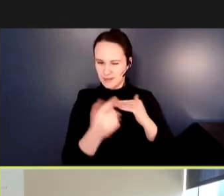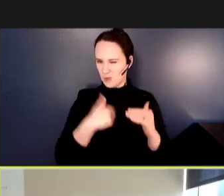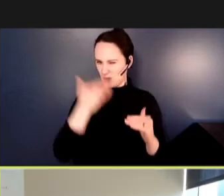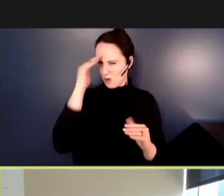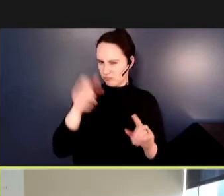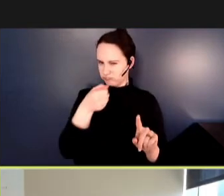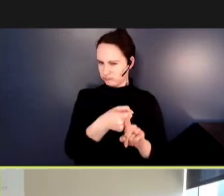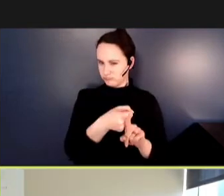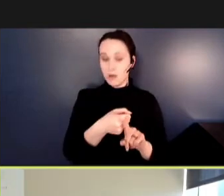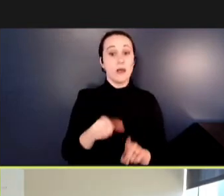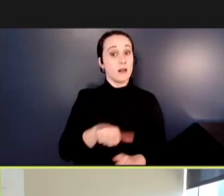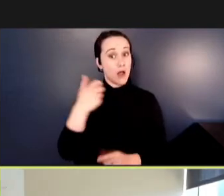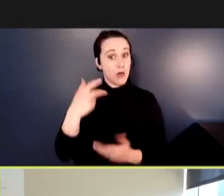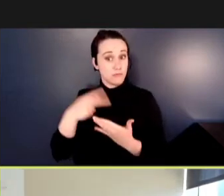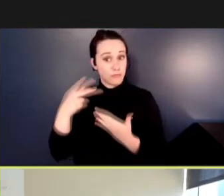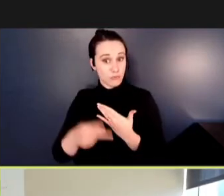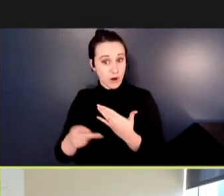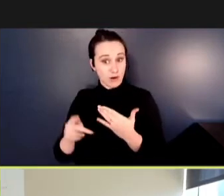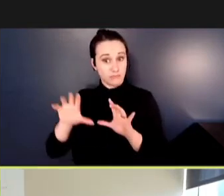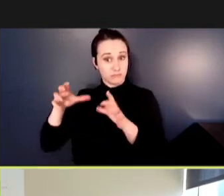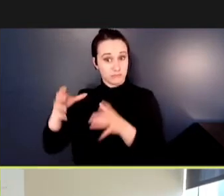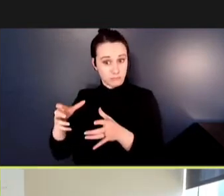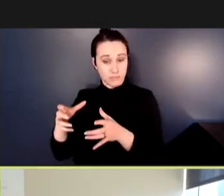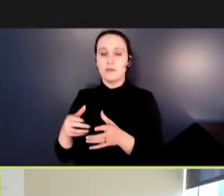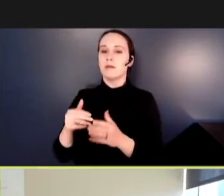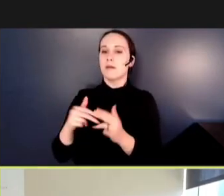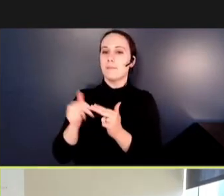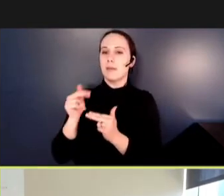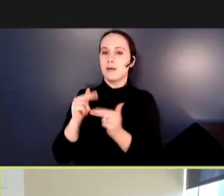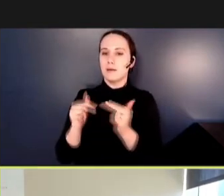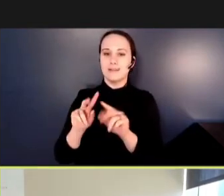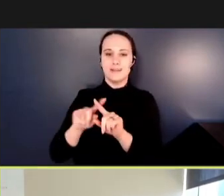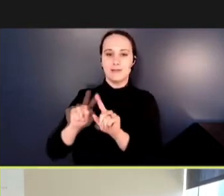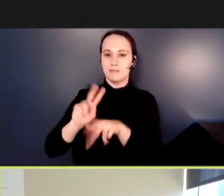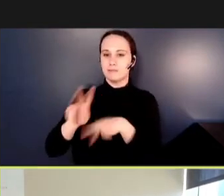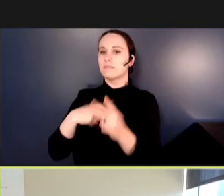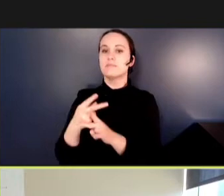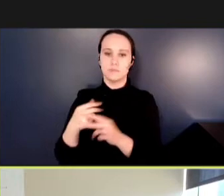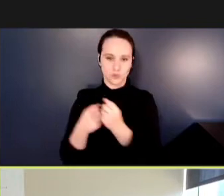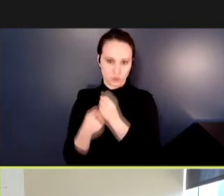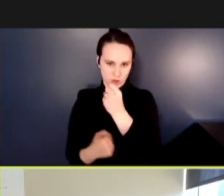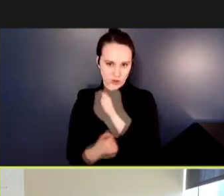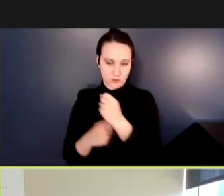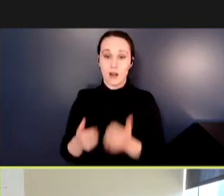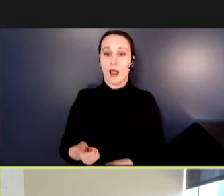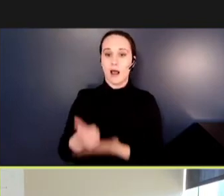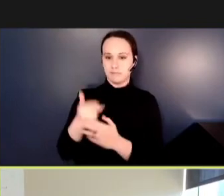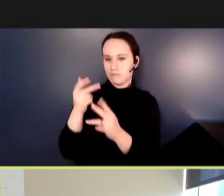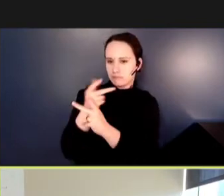program that we've developed to build variant structures and calculate changes in cavity volume.